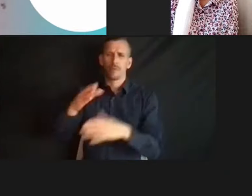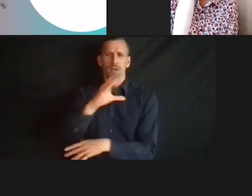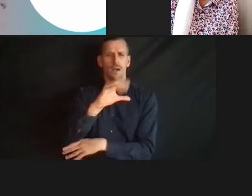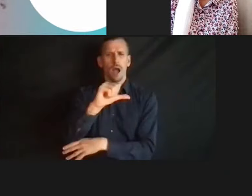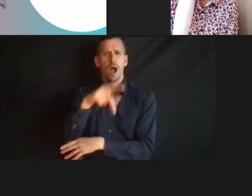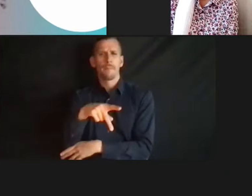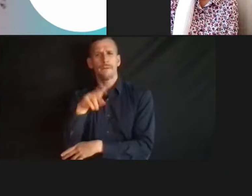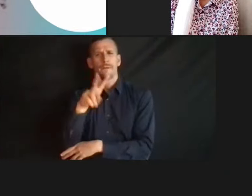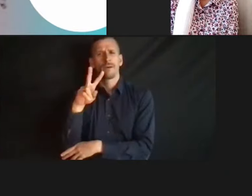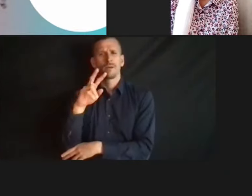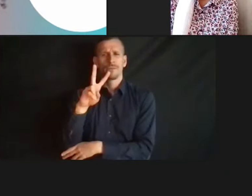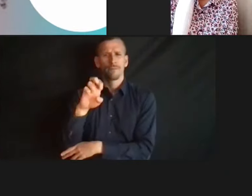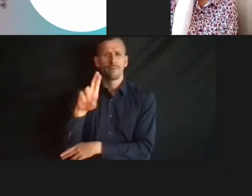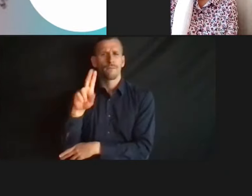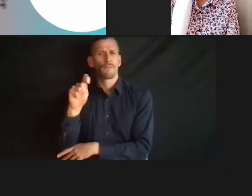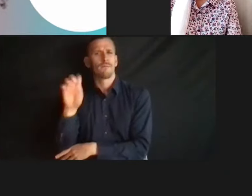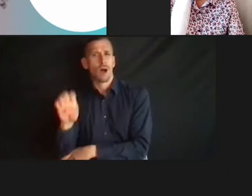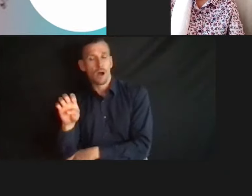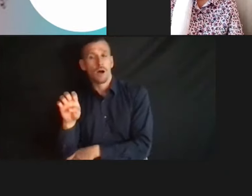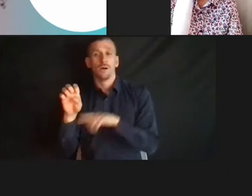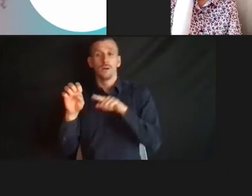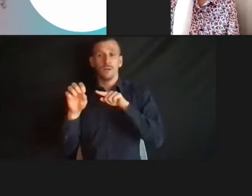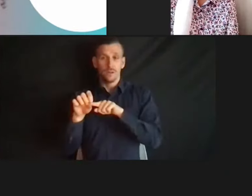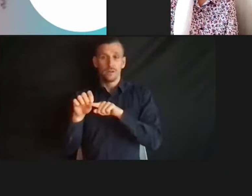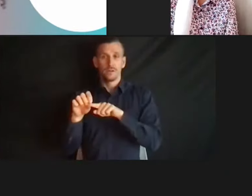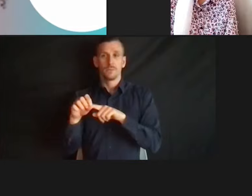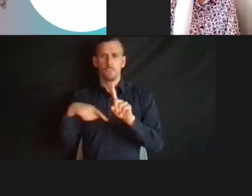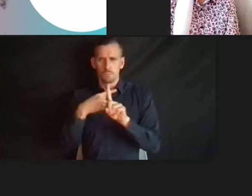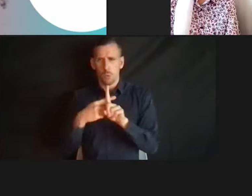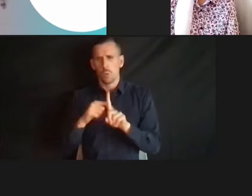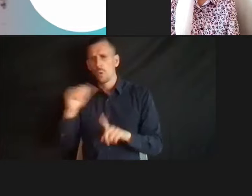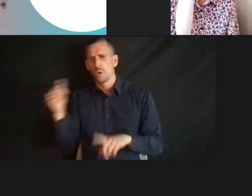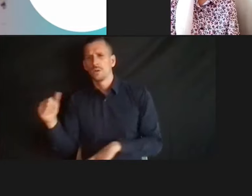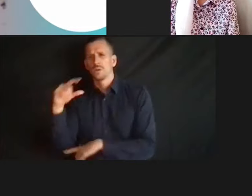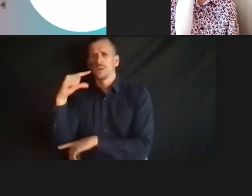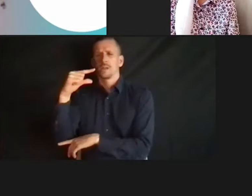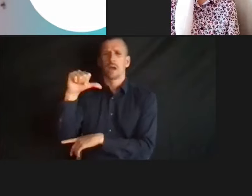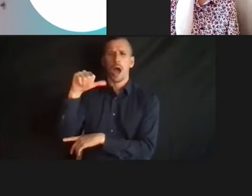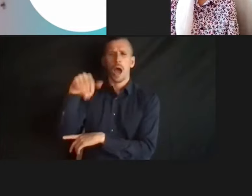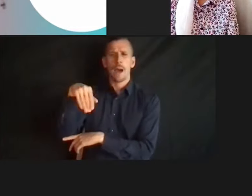huge challenges of climate change. If Binta does not mind me making that comparison.